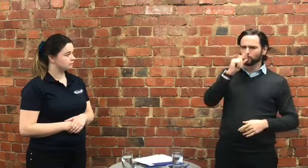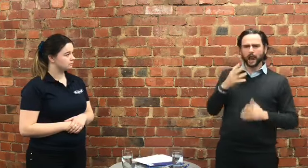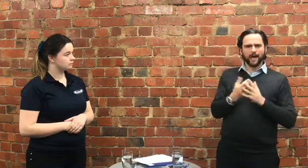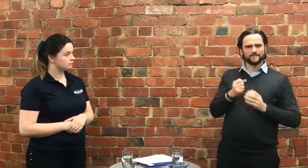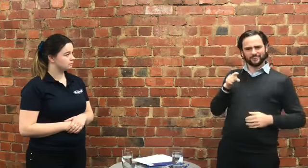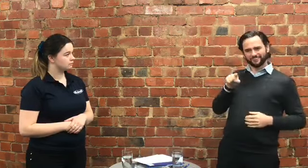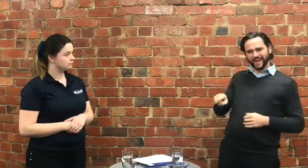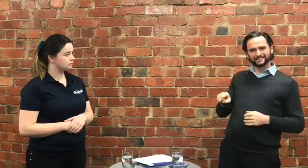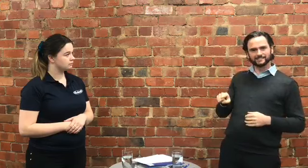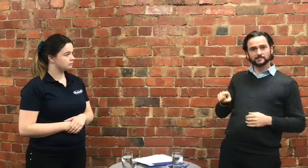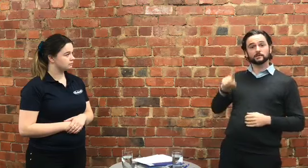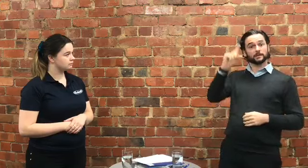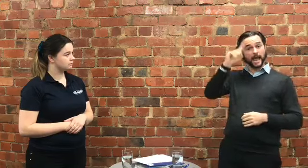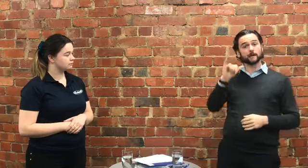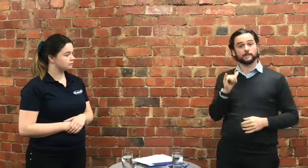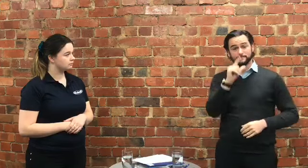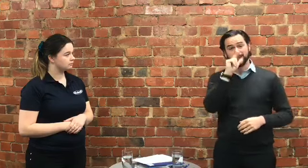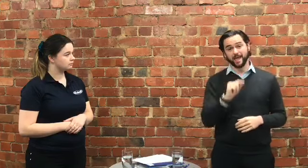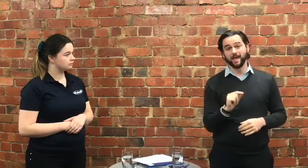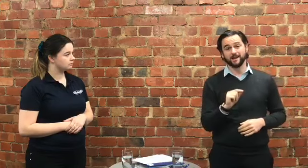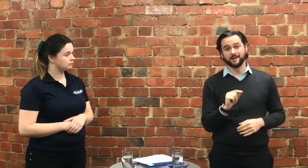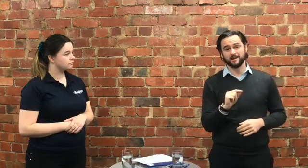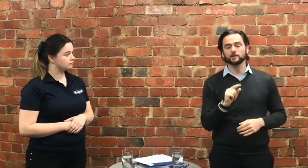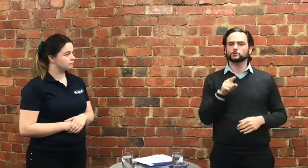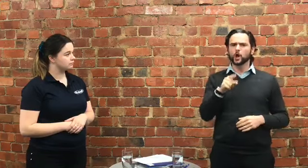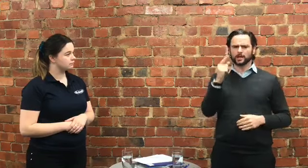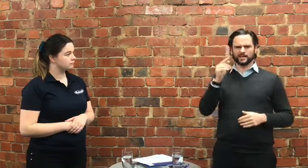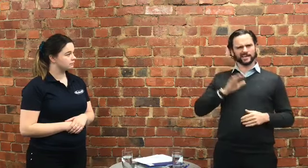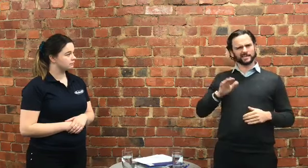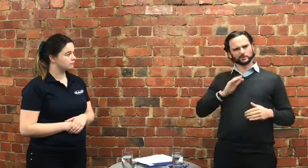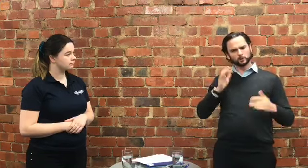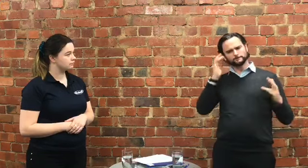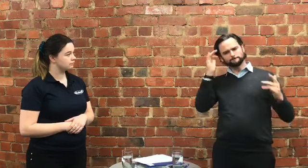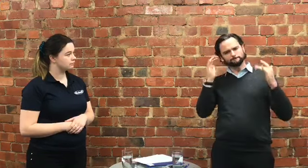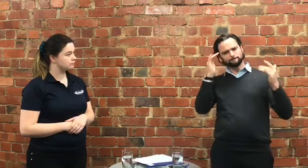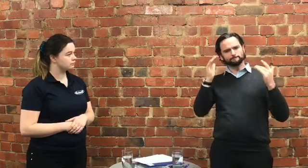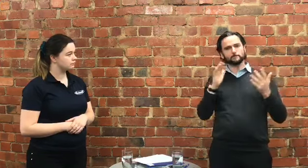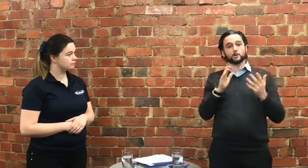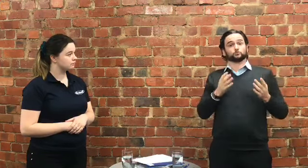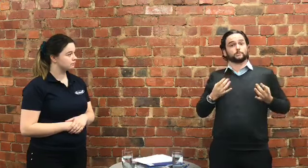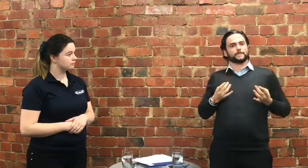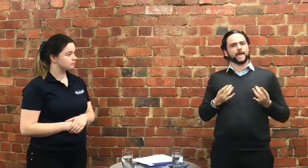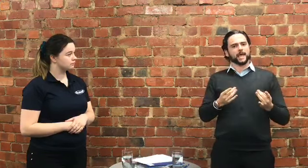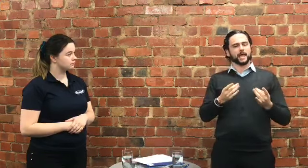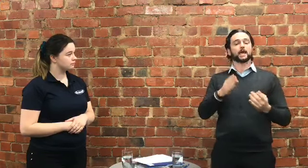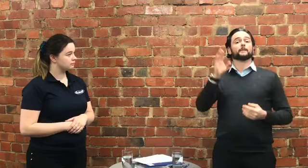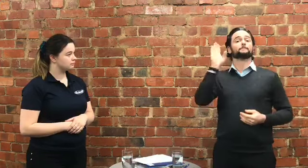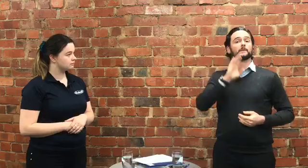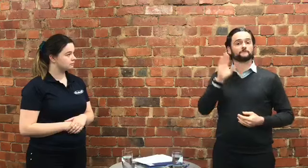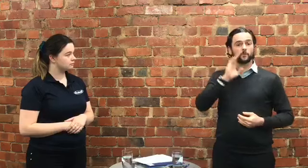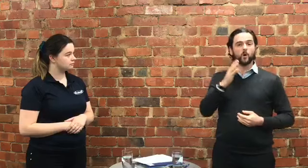So, you might think about what you had previously but also what you might like to have.